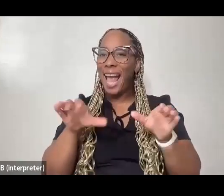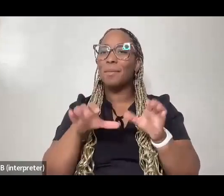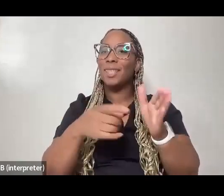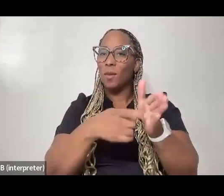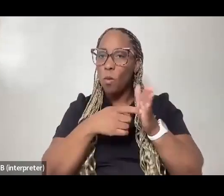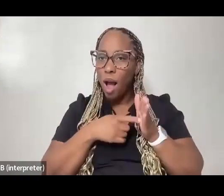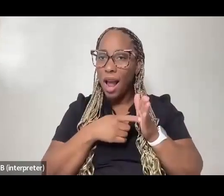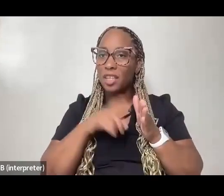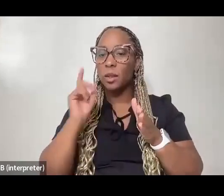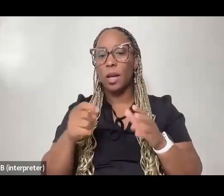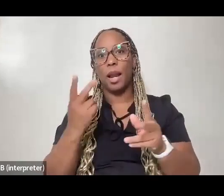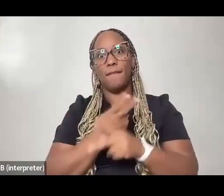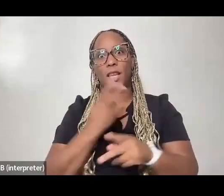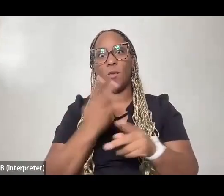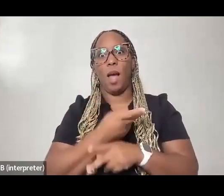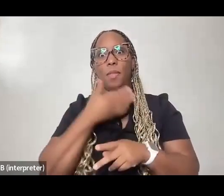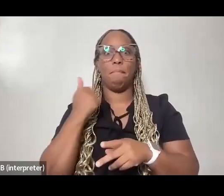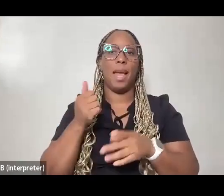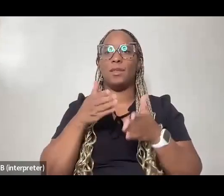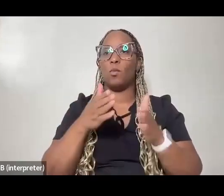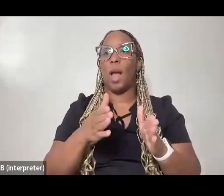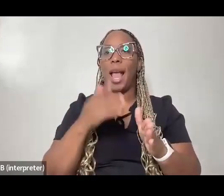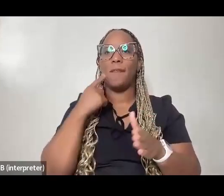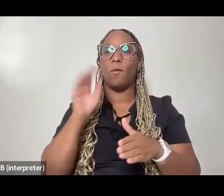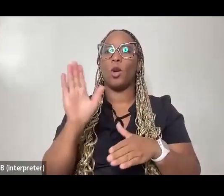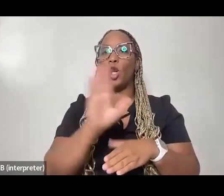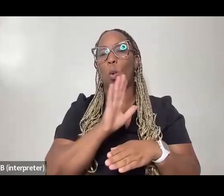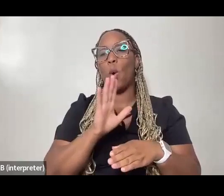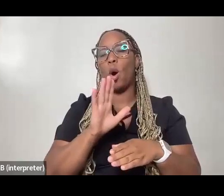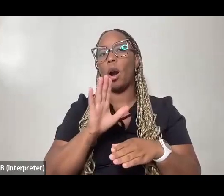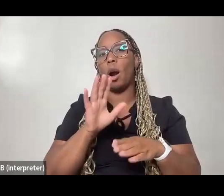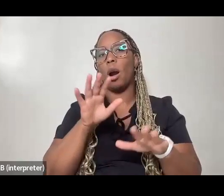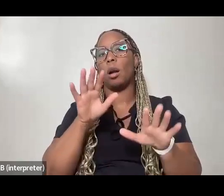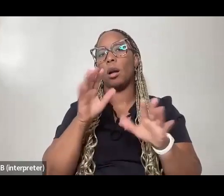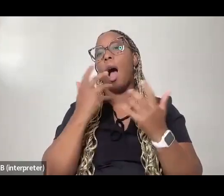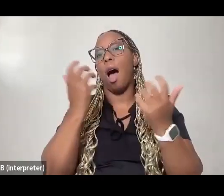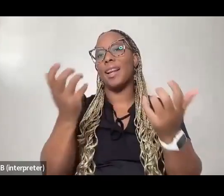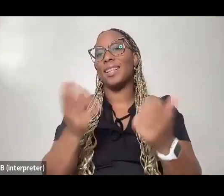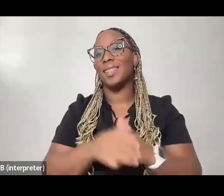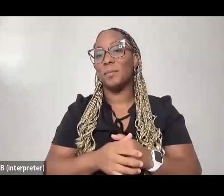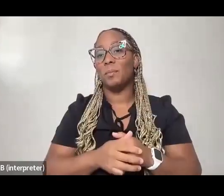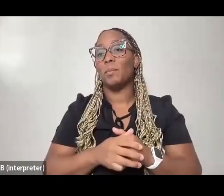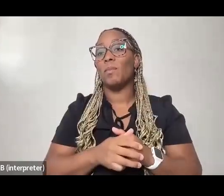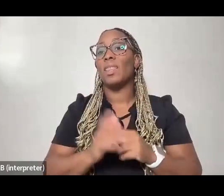So we need to figure out the best ways to get those captions for your audience. And again, set up and test